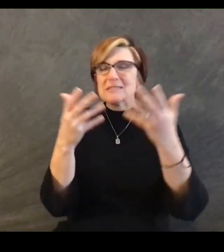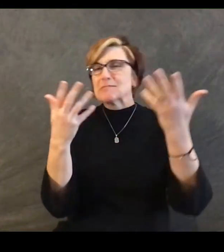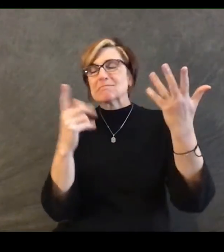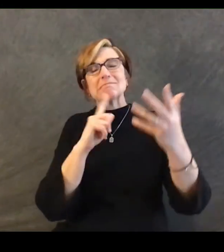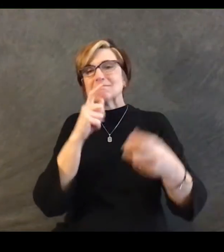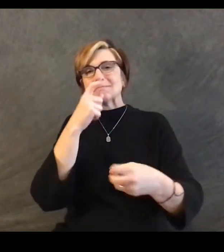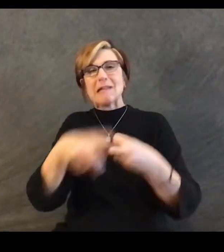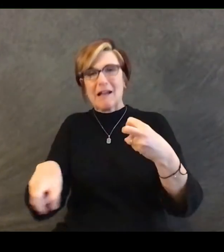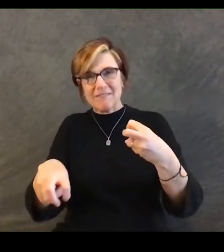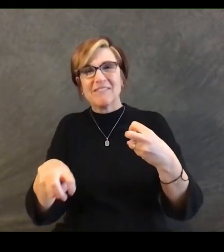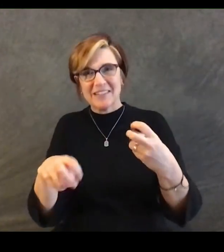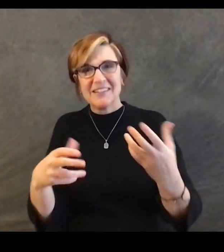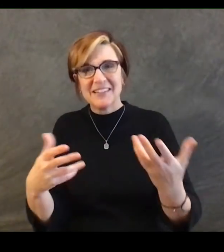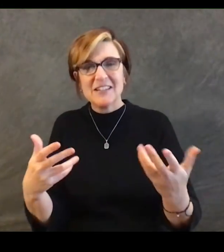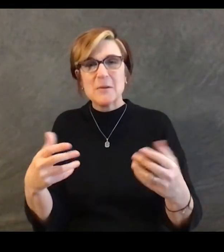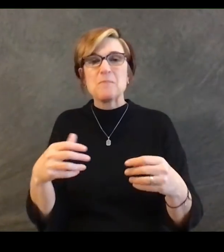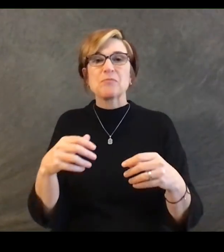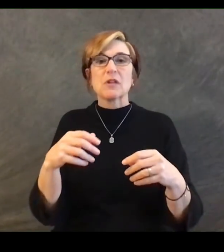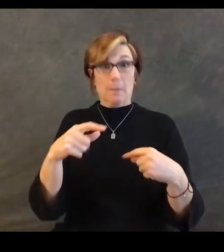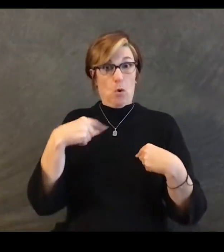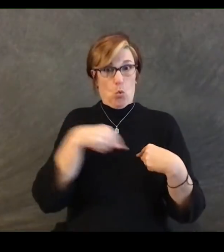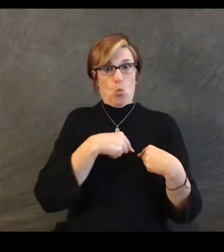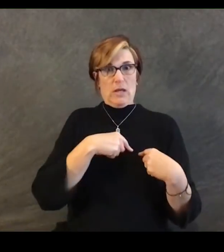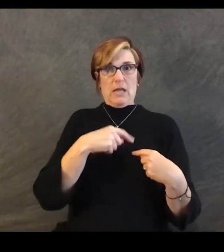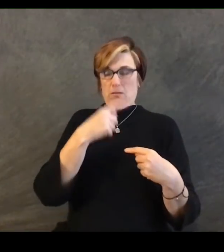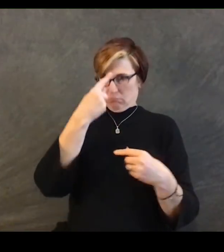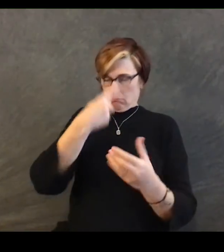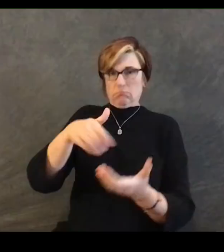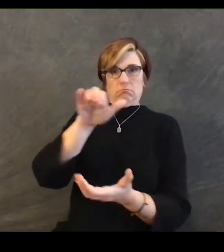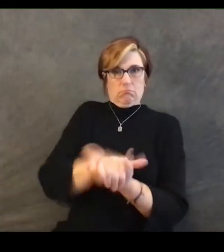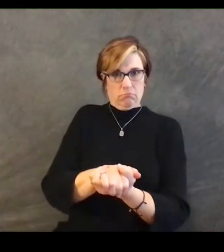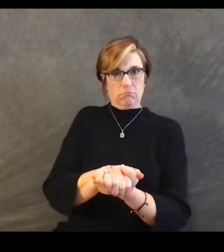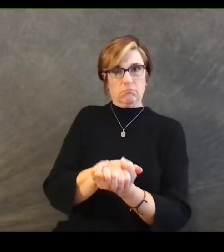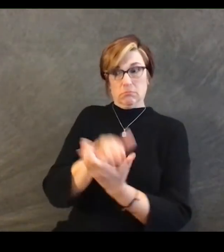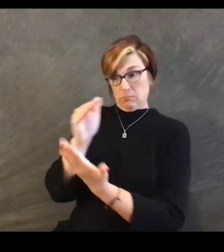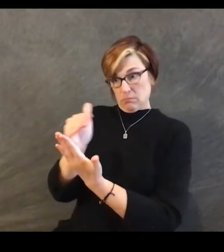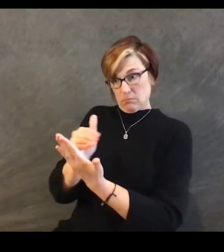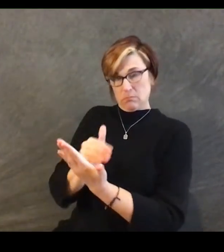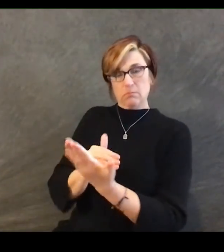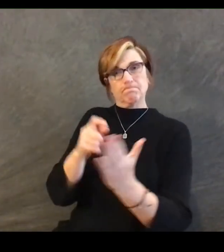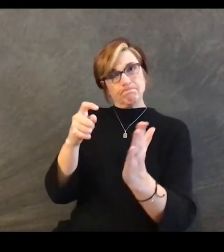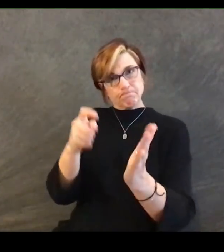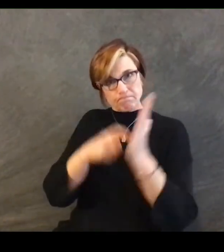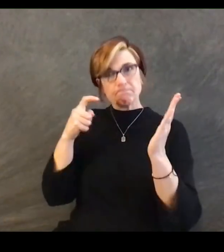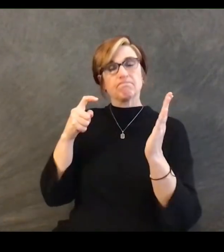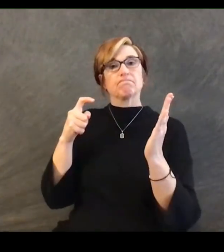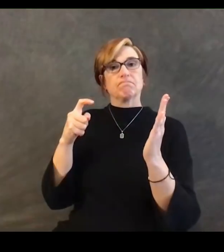the reason why we feel so strongly about the necessity of the additional 30 days